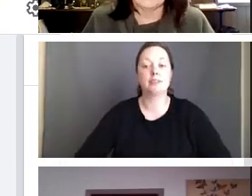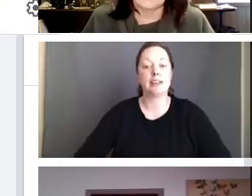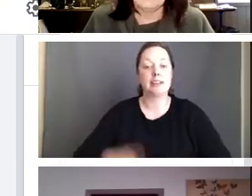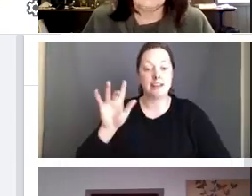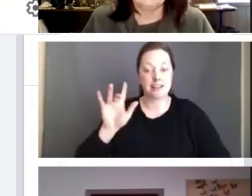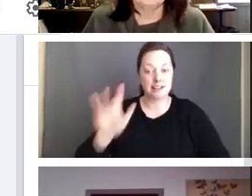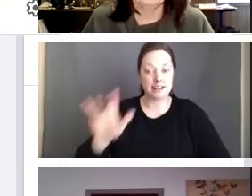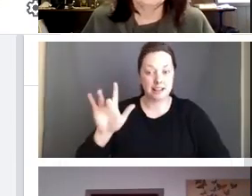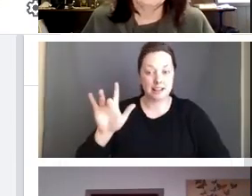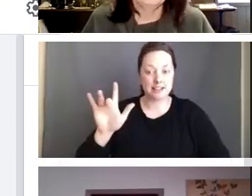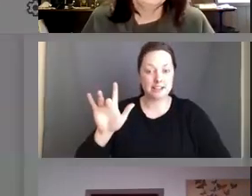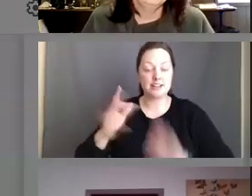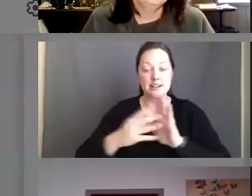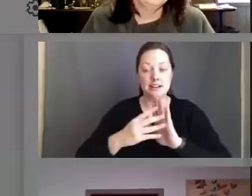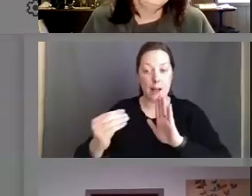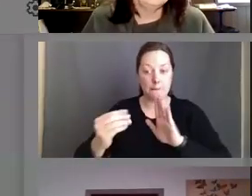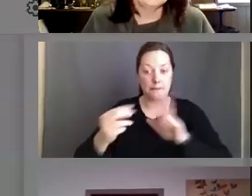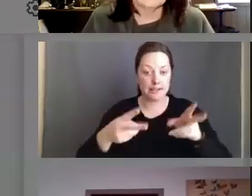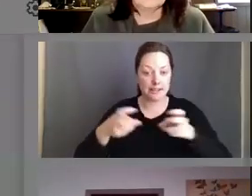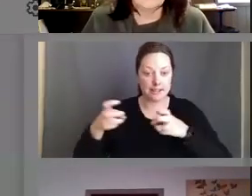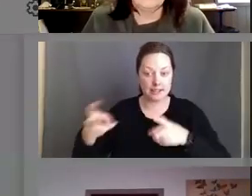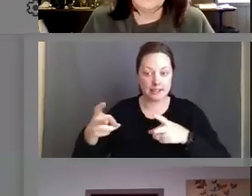and a combination of text.